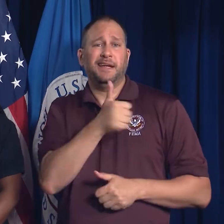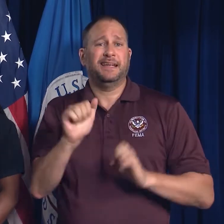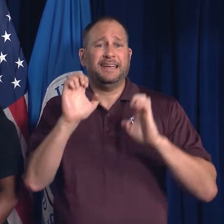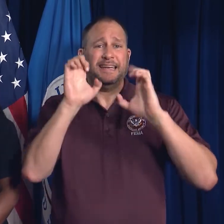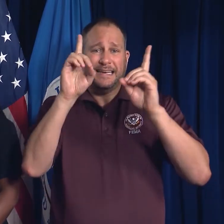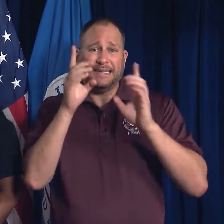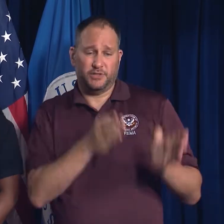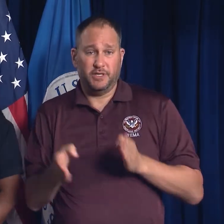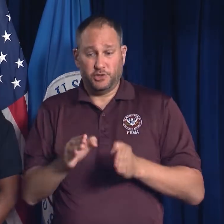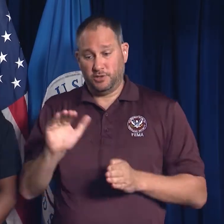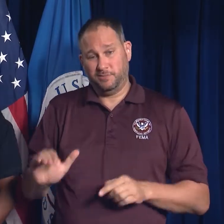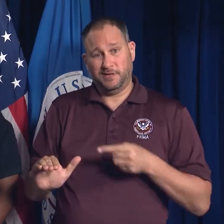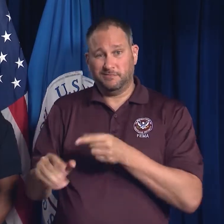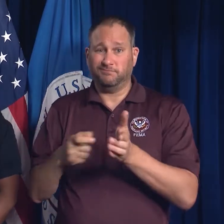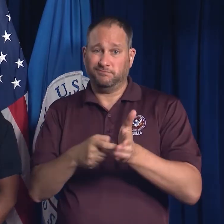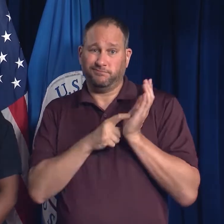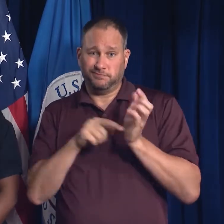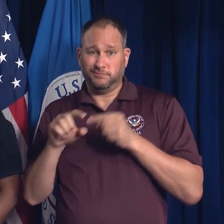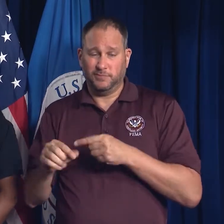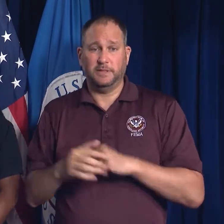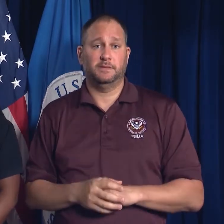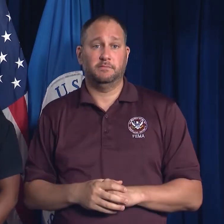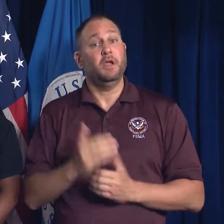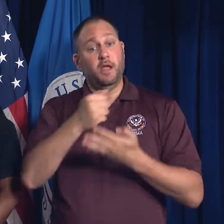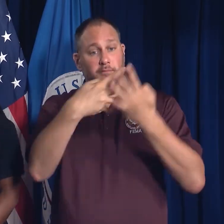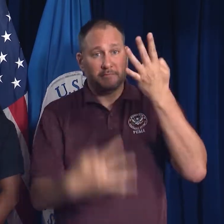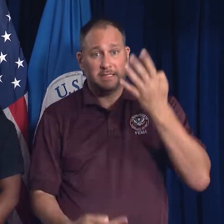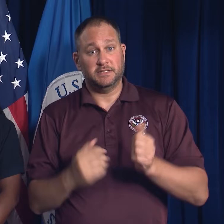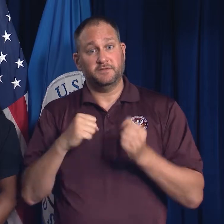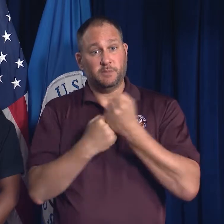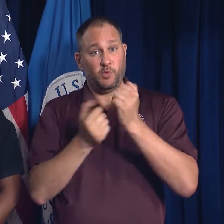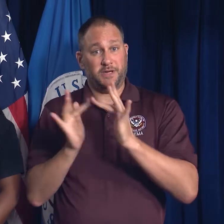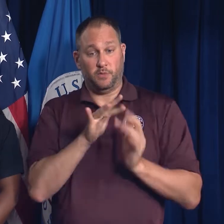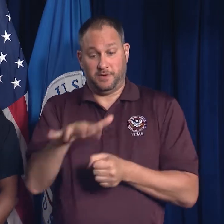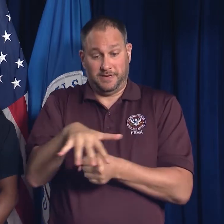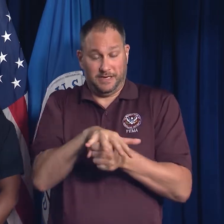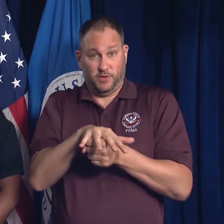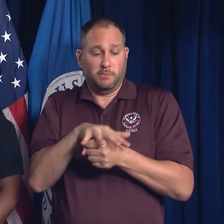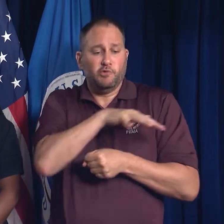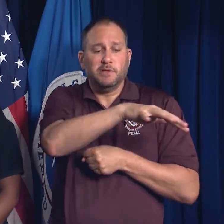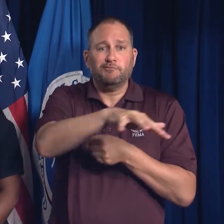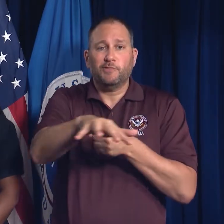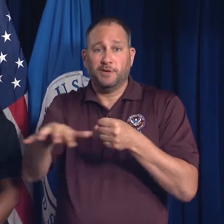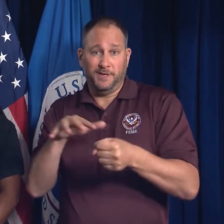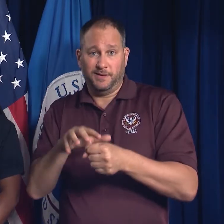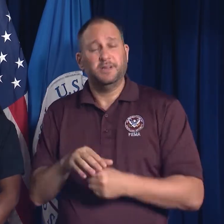and any educational plans that your child needs. A list of support networks in your community or nearby.